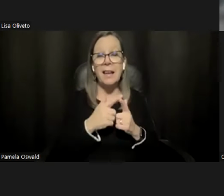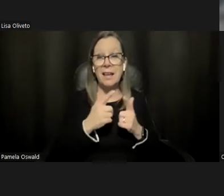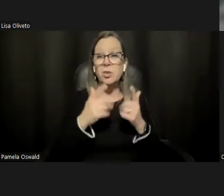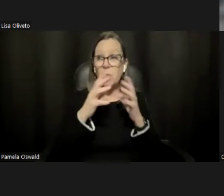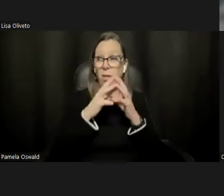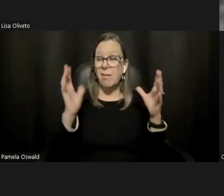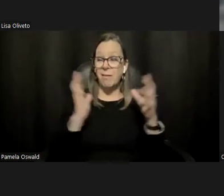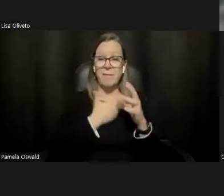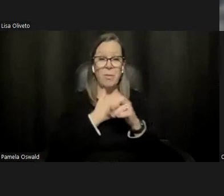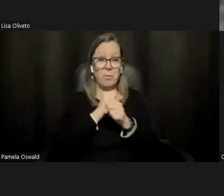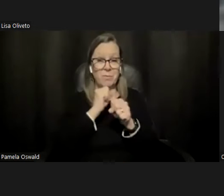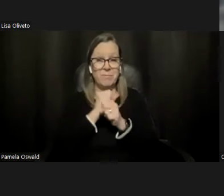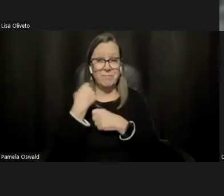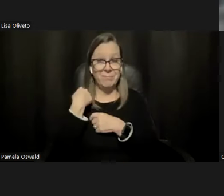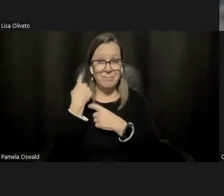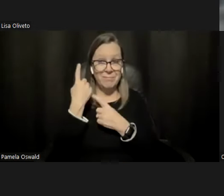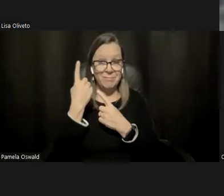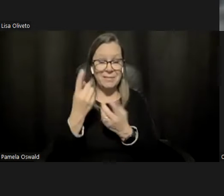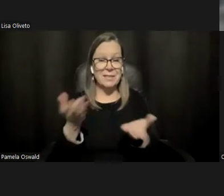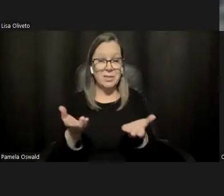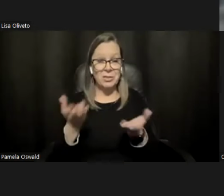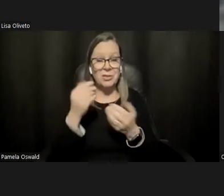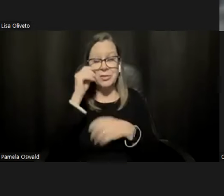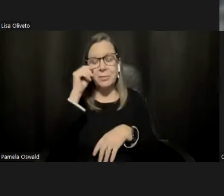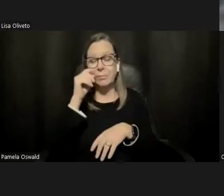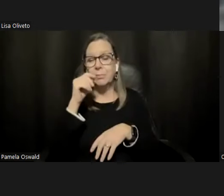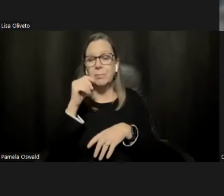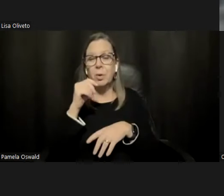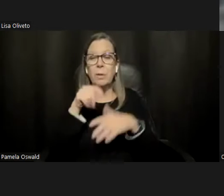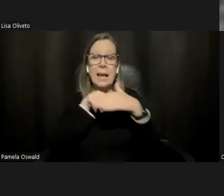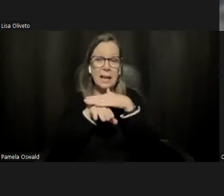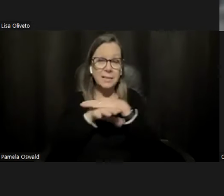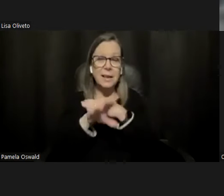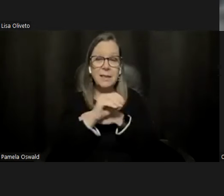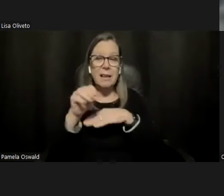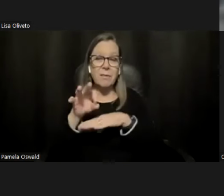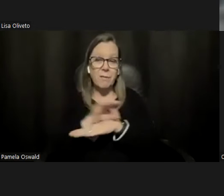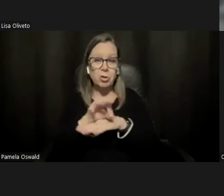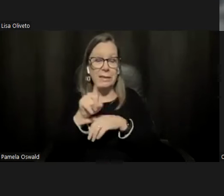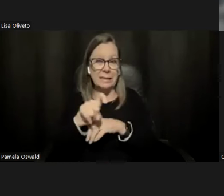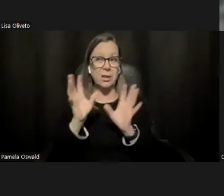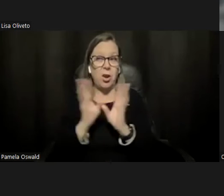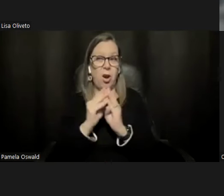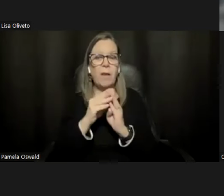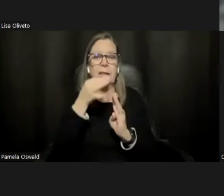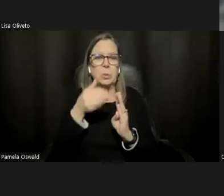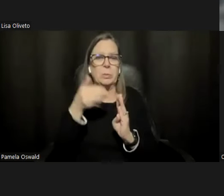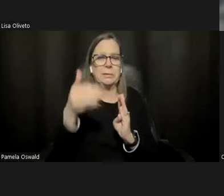doing, here with the access and functional needs conference in April, we did want to